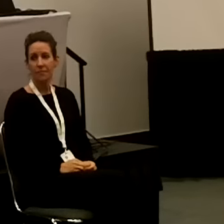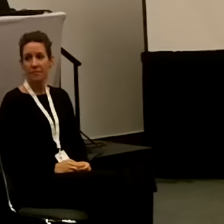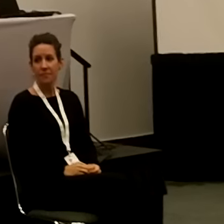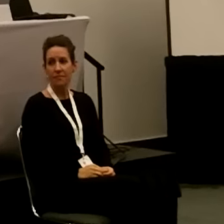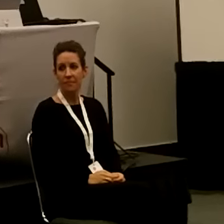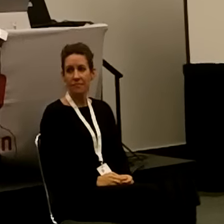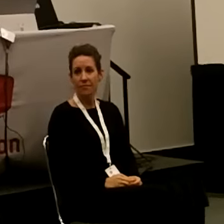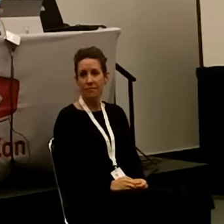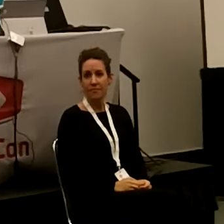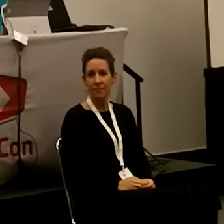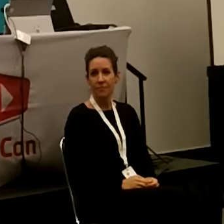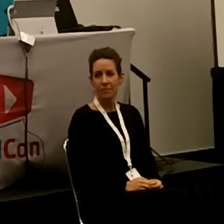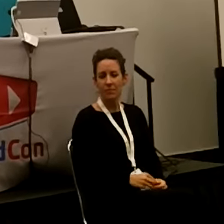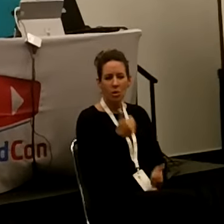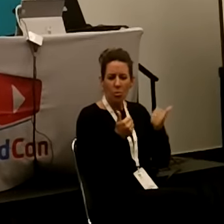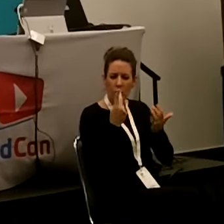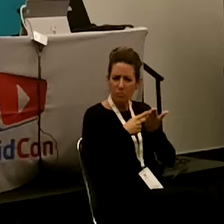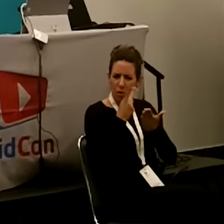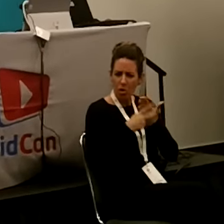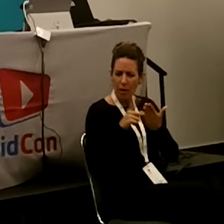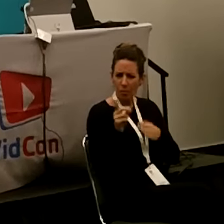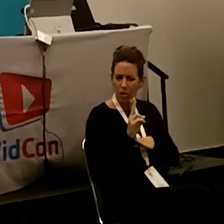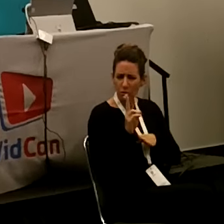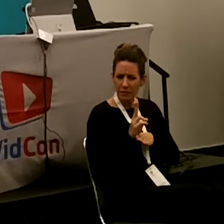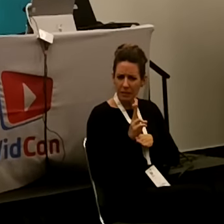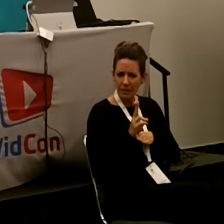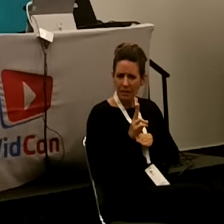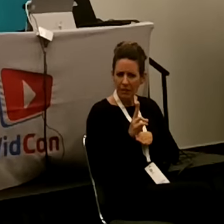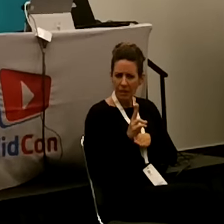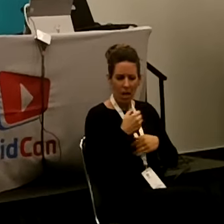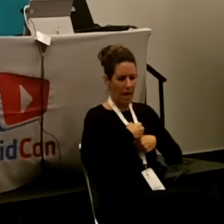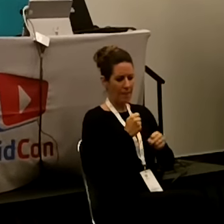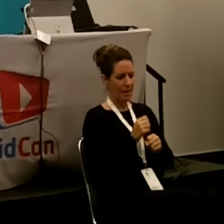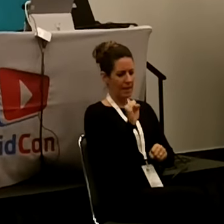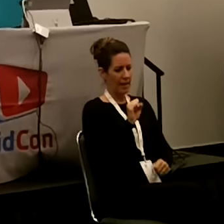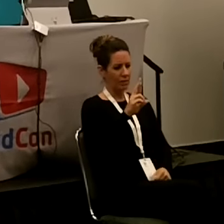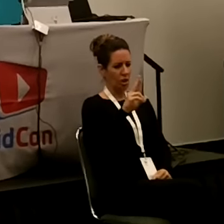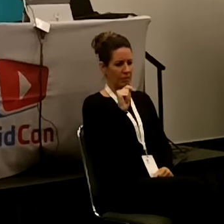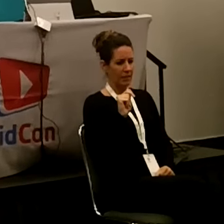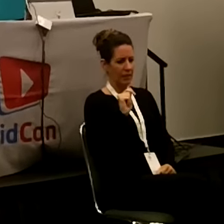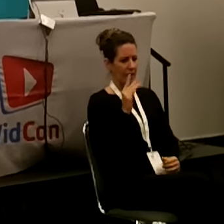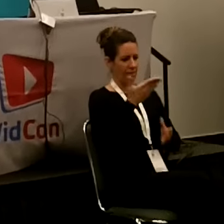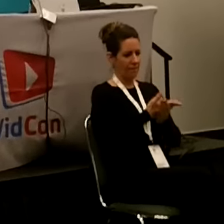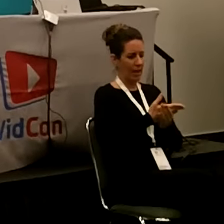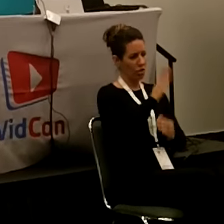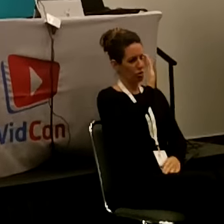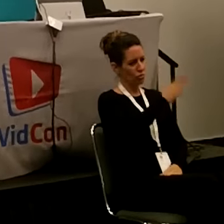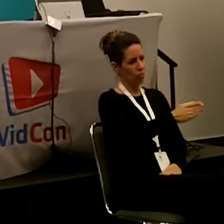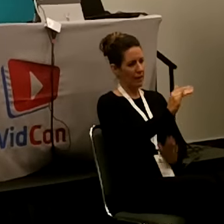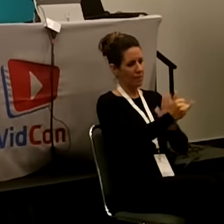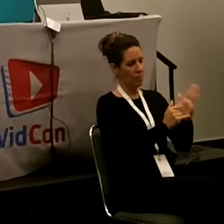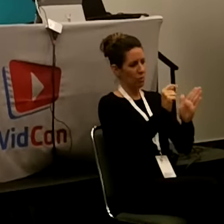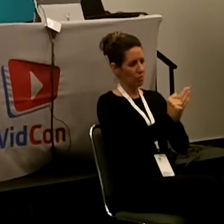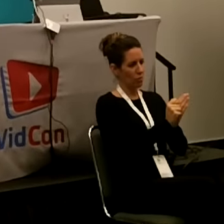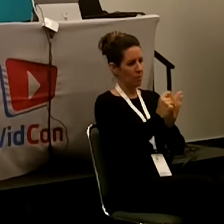What program were you using? When I make an SRT file, it's usually straight from YouTube. I think I tried to do it on Notepad before, but yeah,